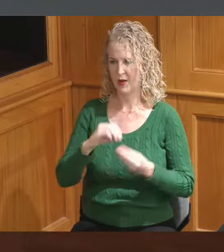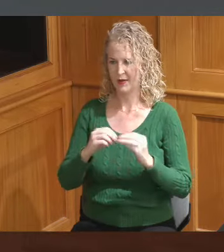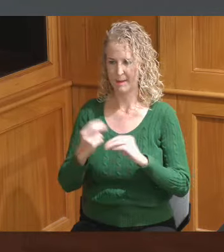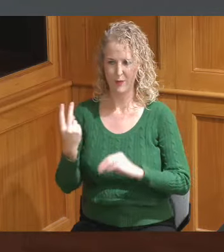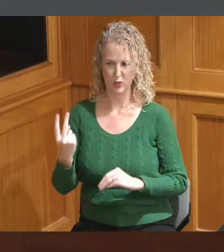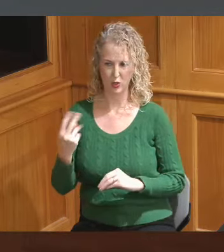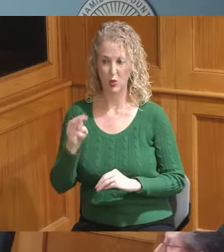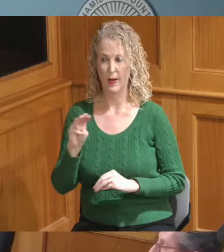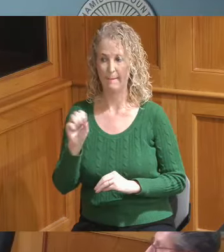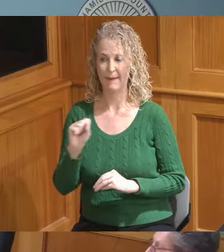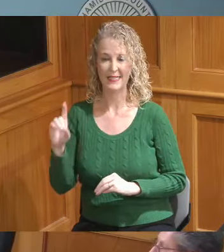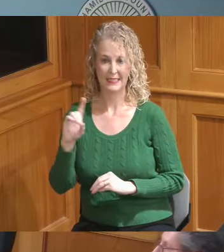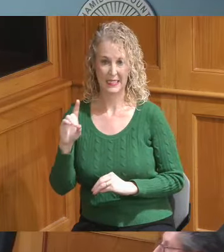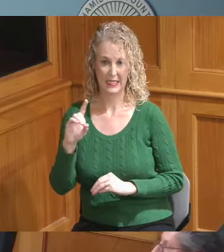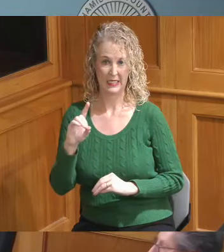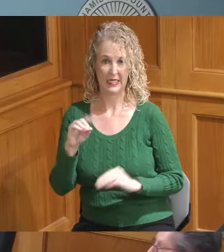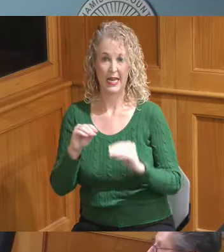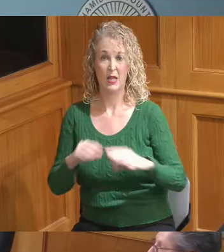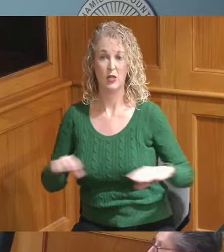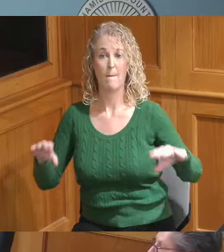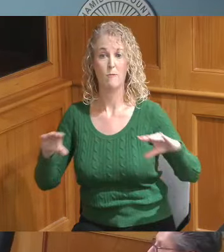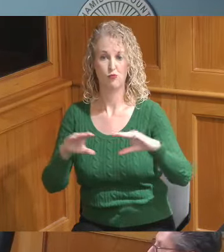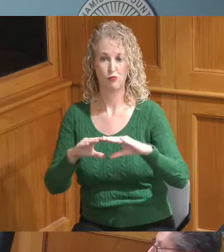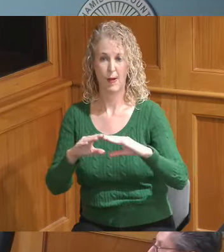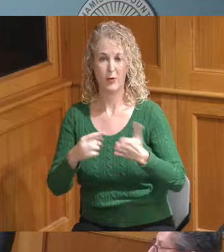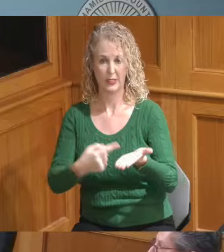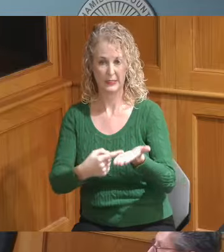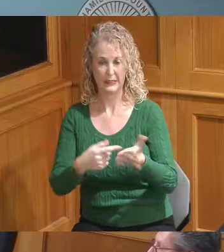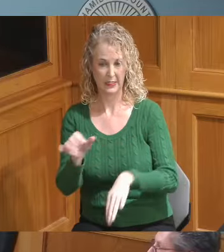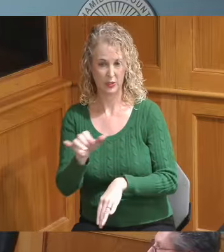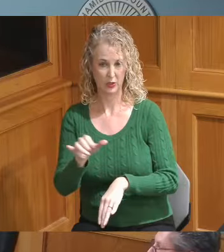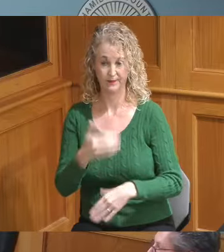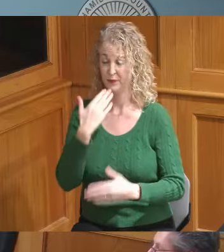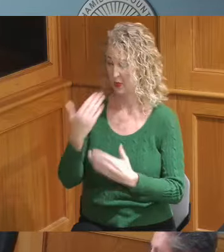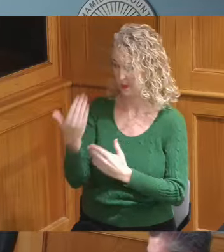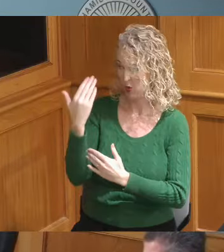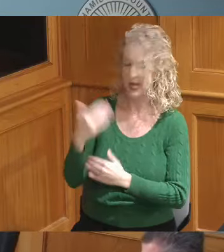MSD item and then a property disposition item as well. So, Holly, good morning board. thank